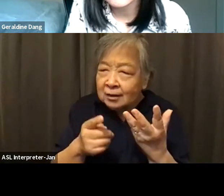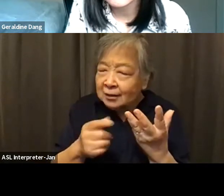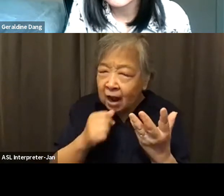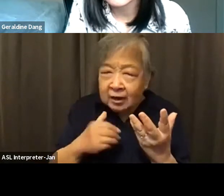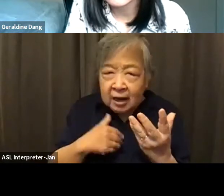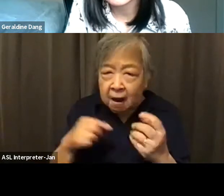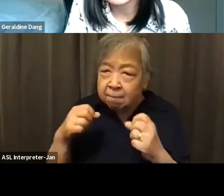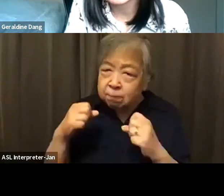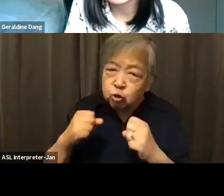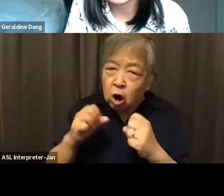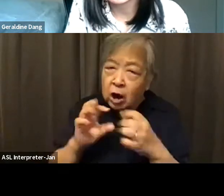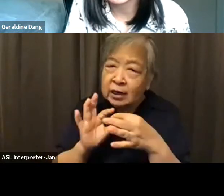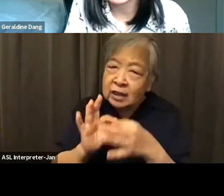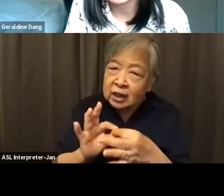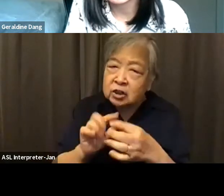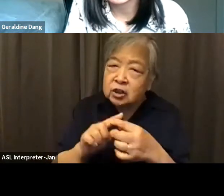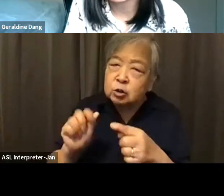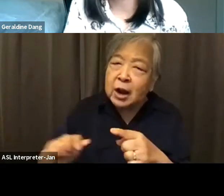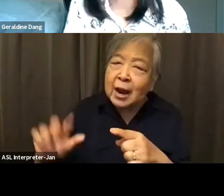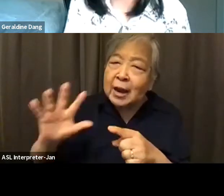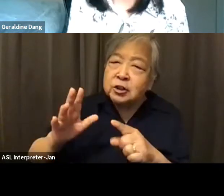your Asian heritage, your identity.